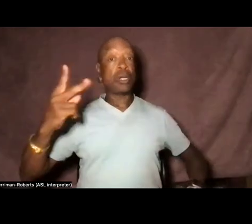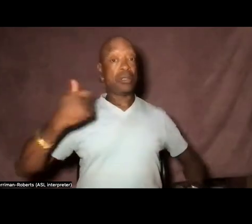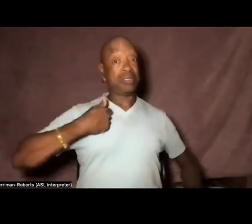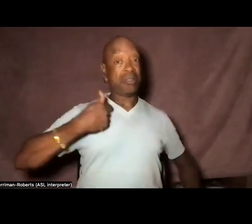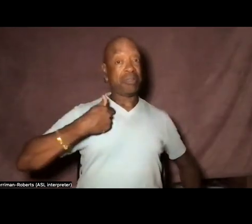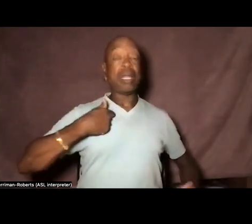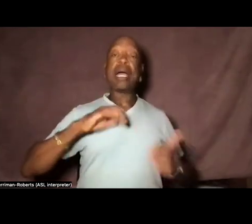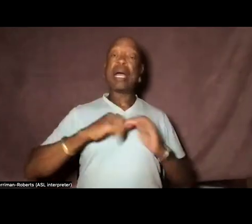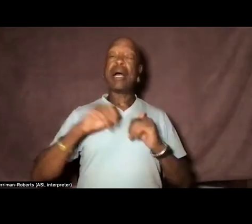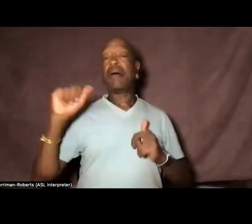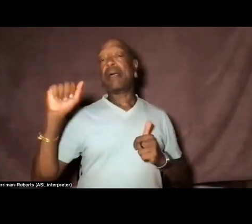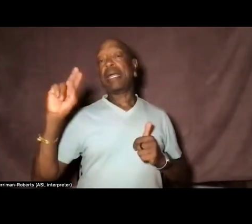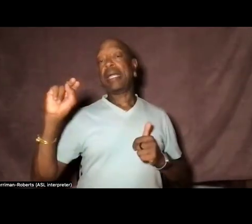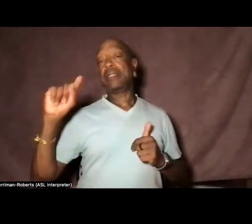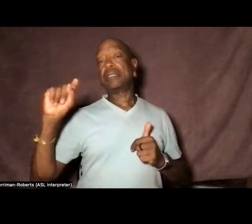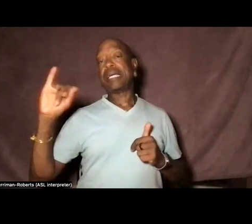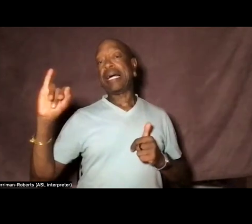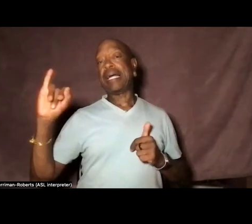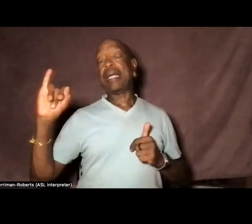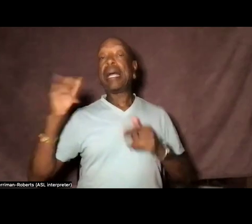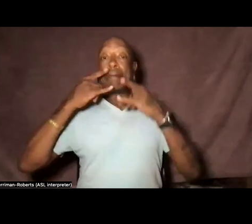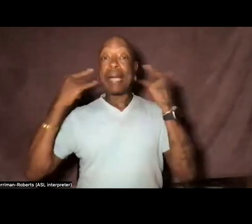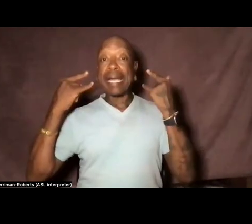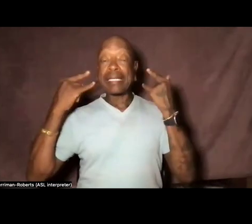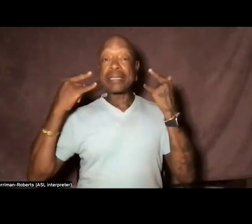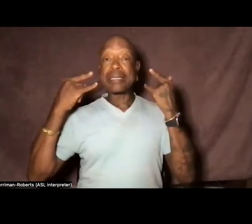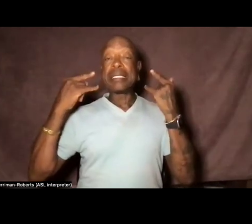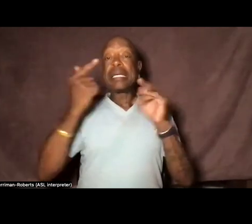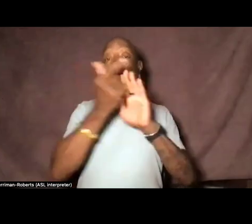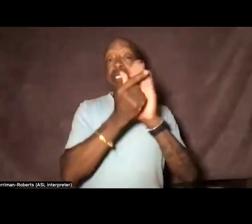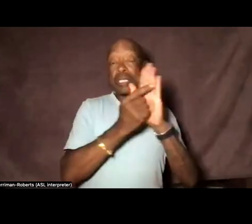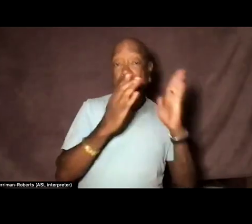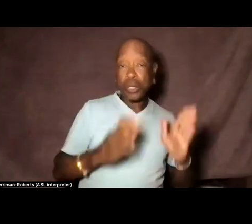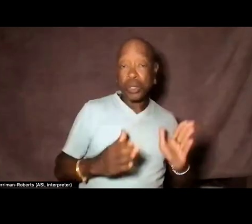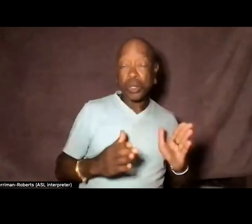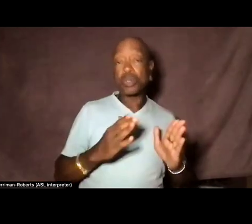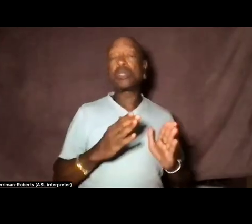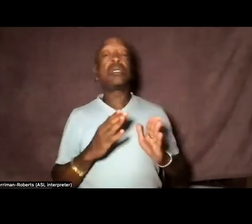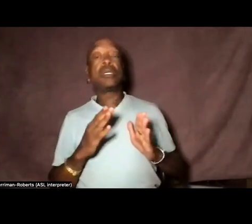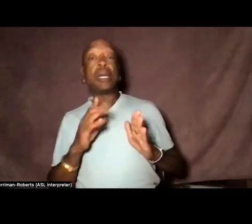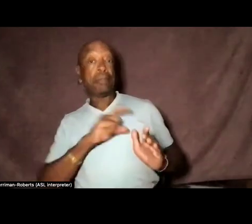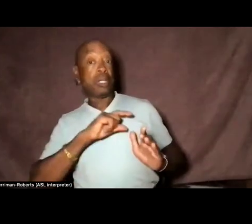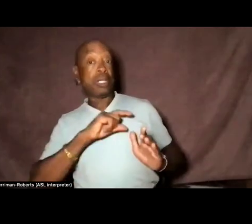anti-mask legislators and police in Nassau County New York allow people who wear masks